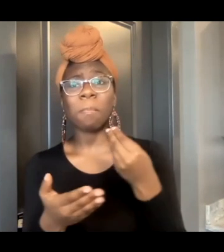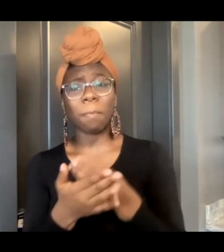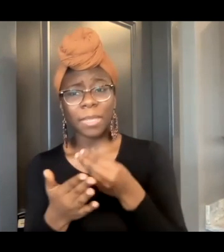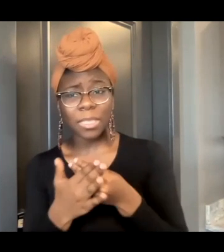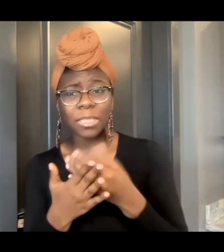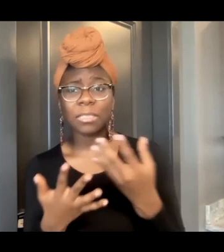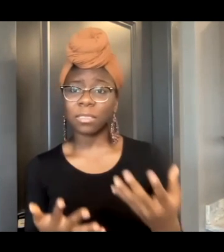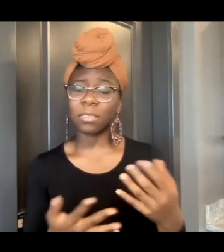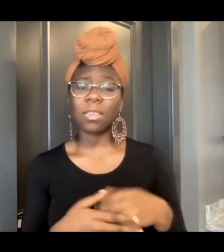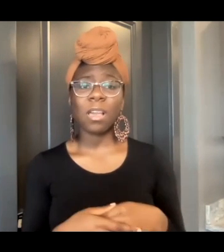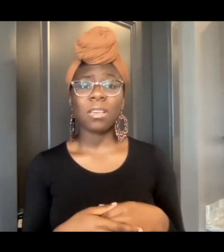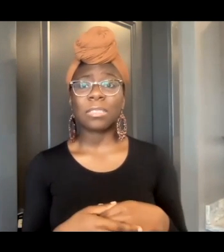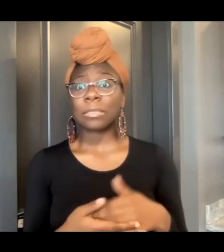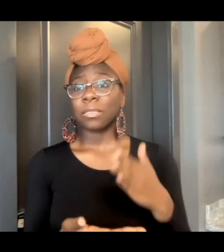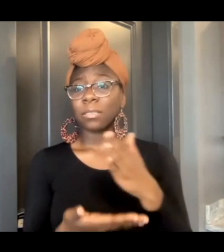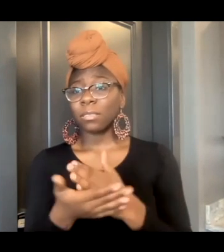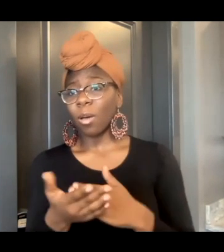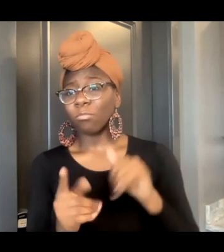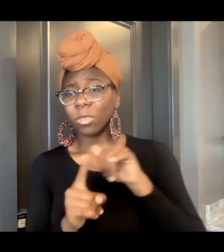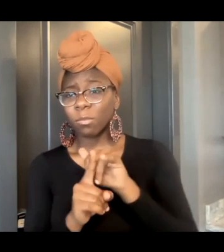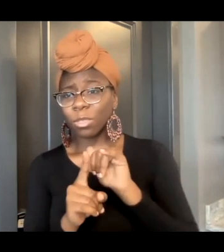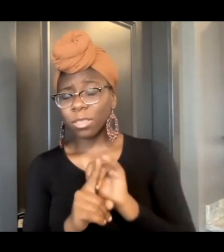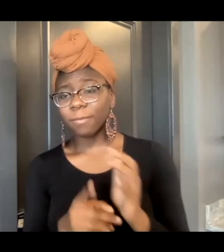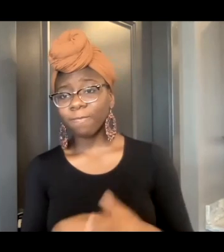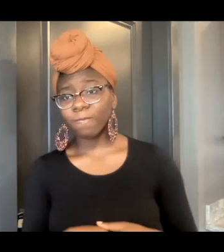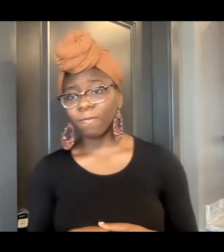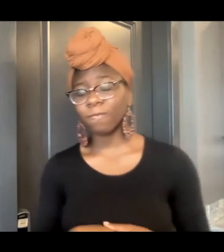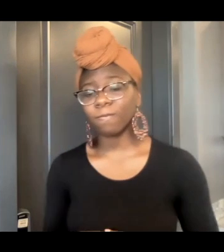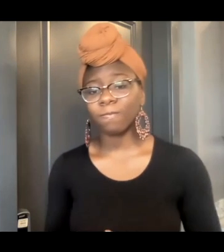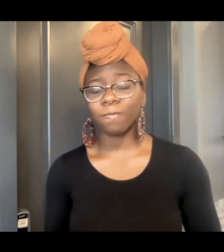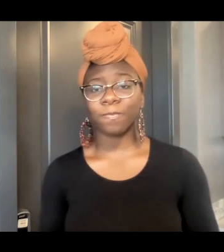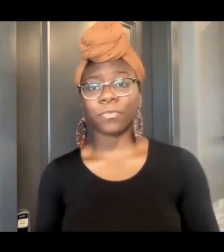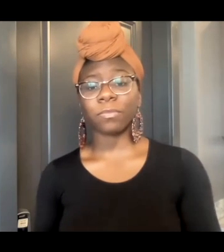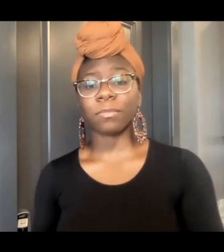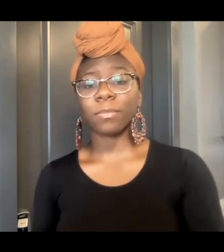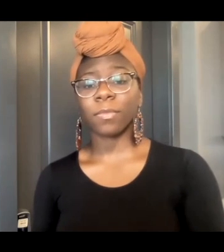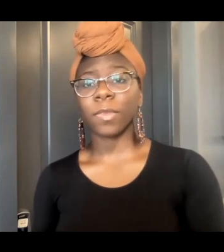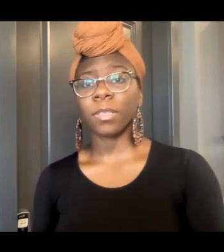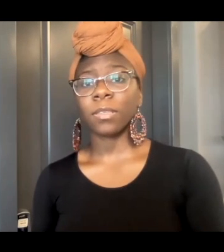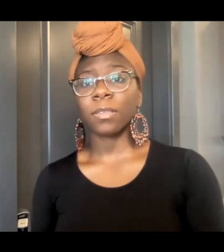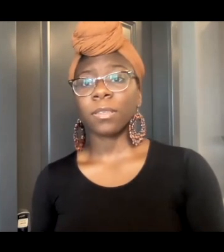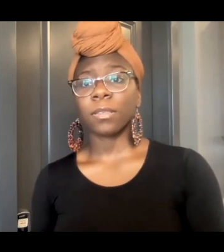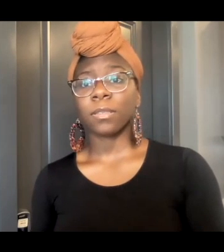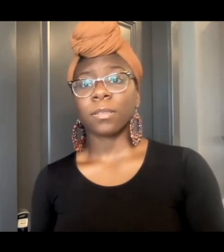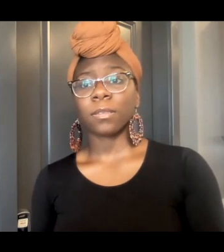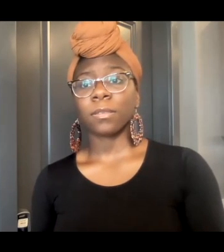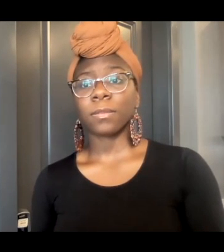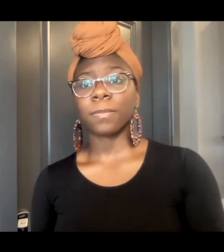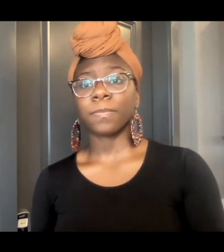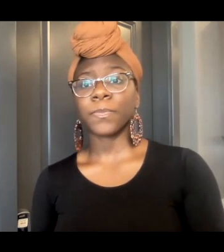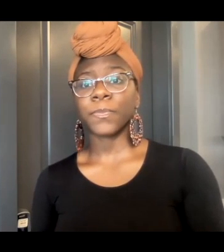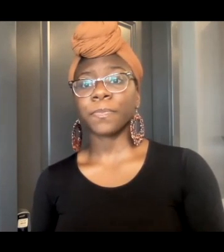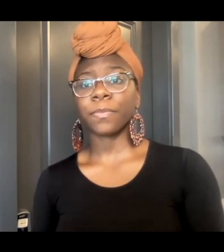some lost some income, or were bullied/harassed during COVID-19.